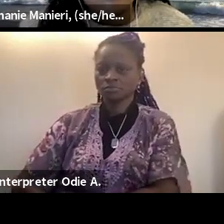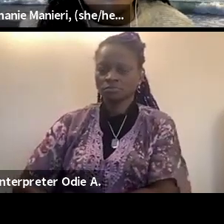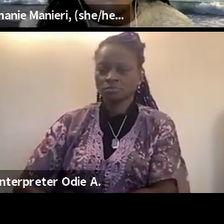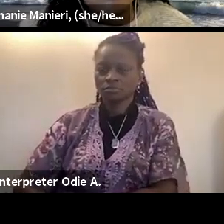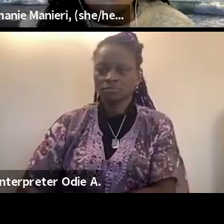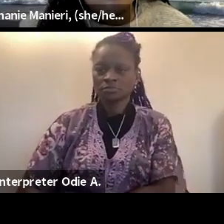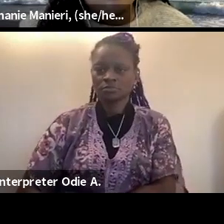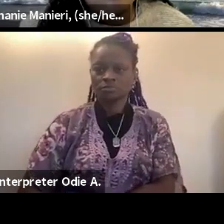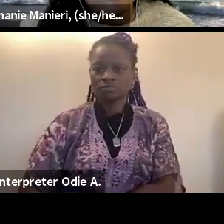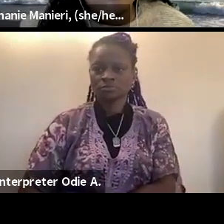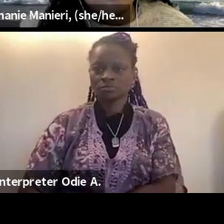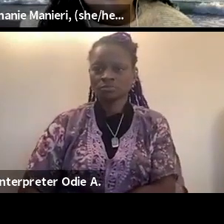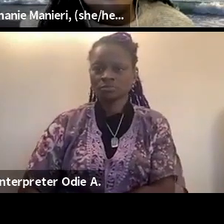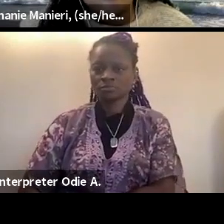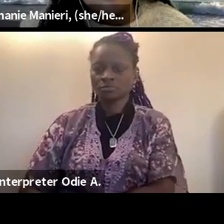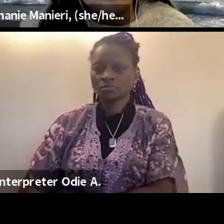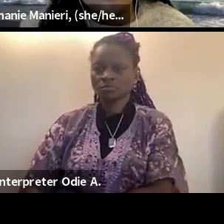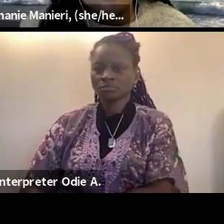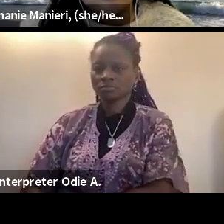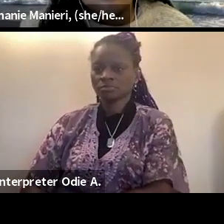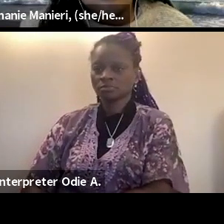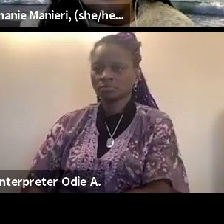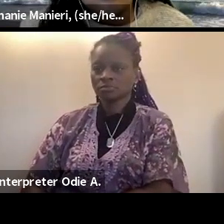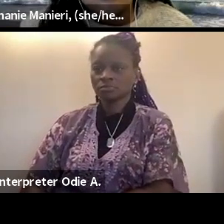Kamala, on one of our viewers